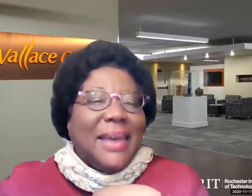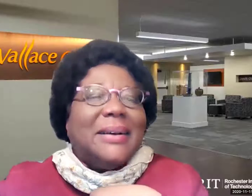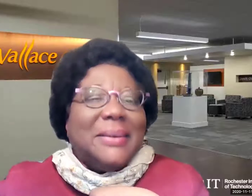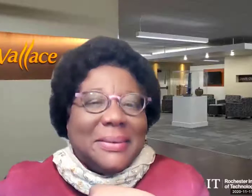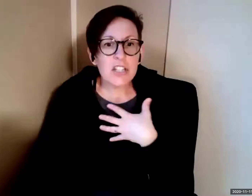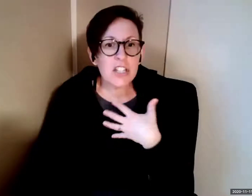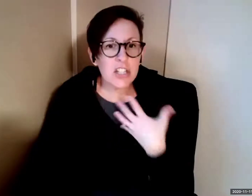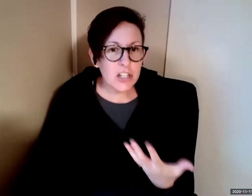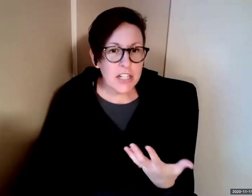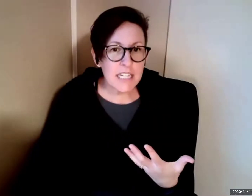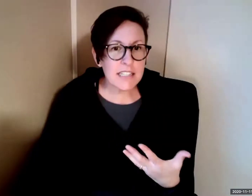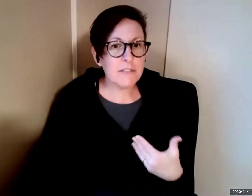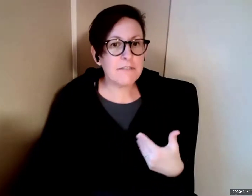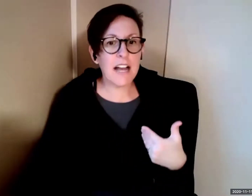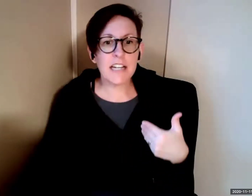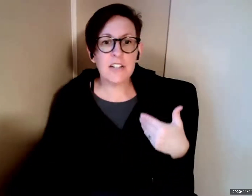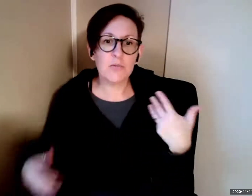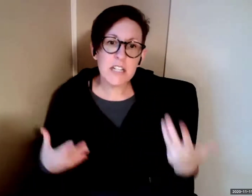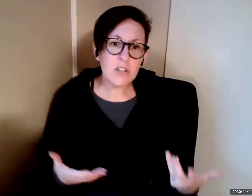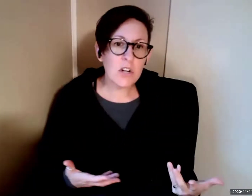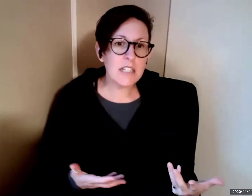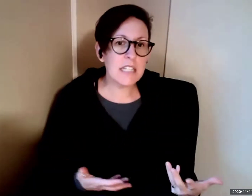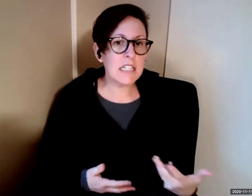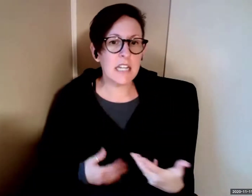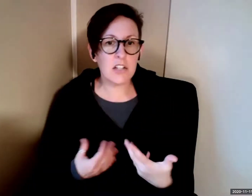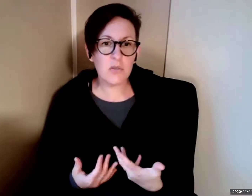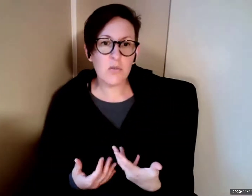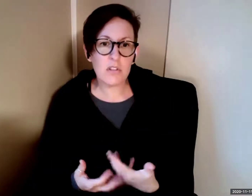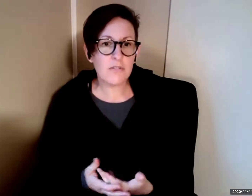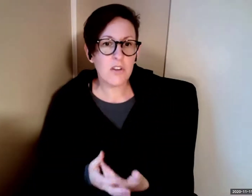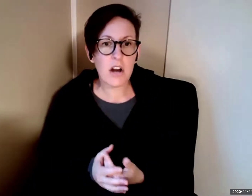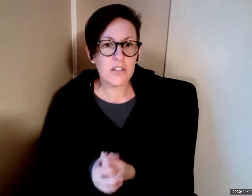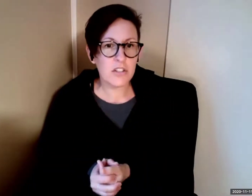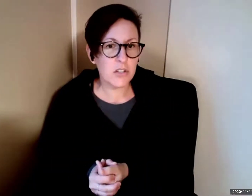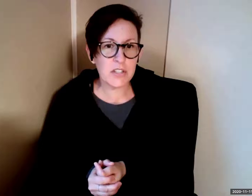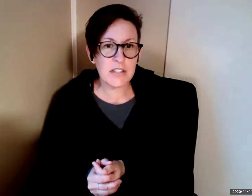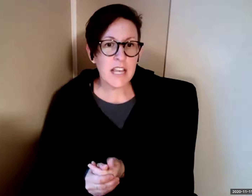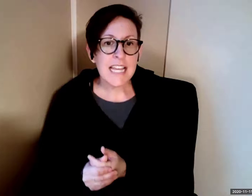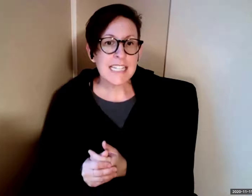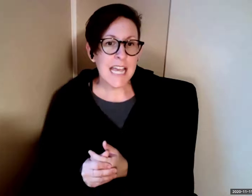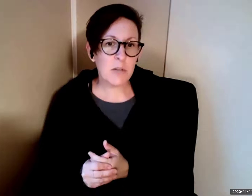Nicole she/her: So I'm just curious, define new resources and tools for our students to help them in the process of writing.